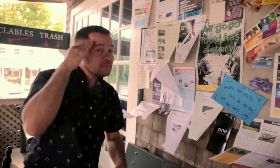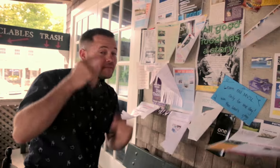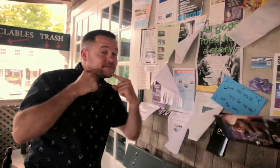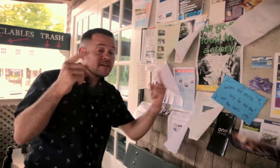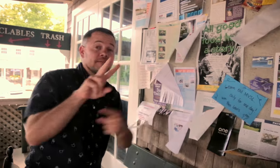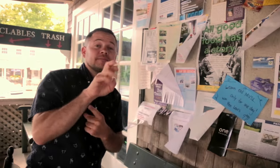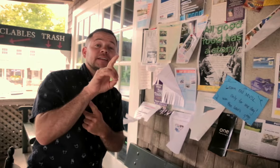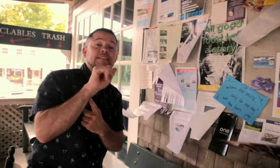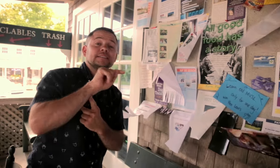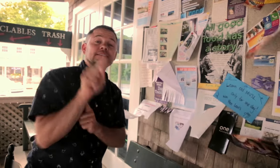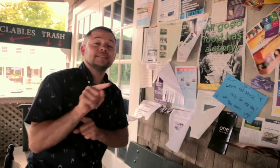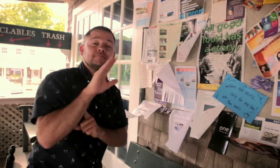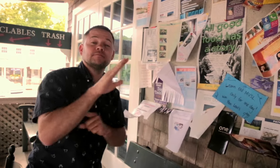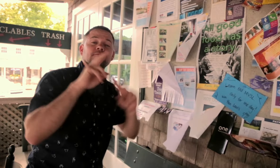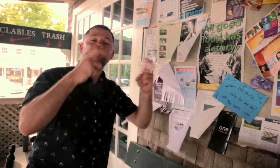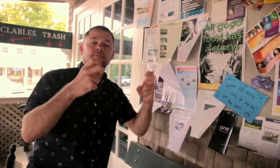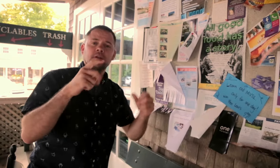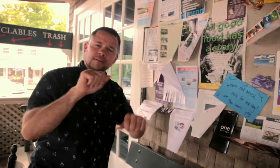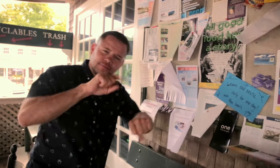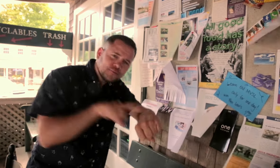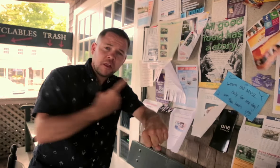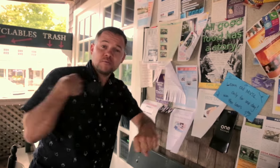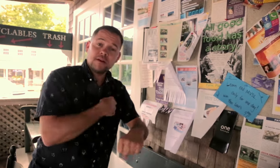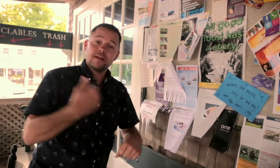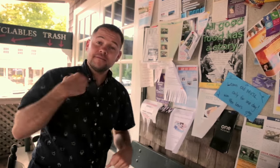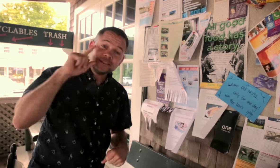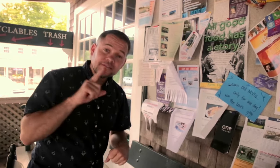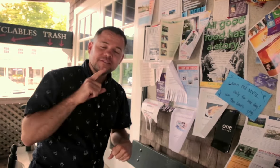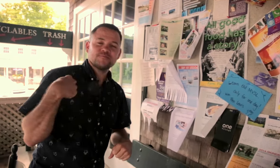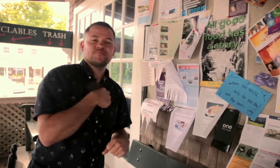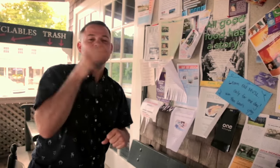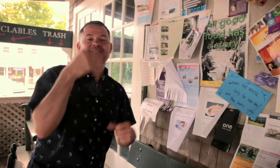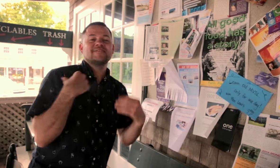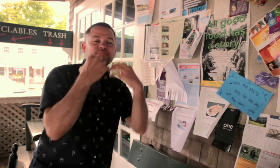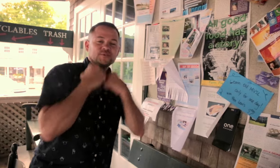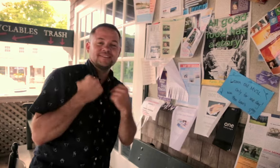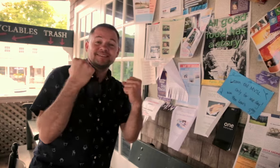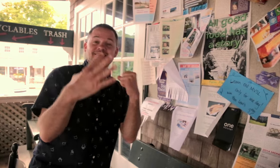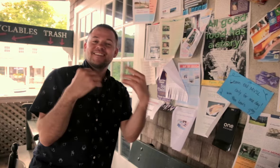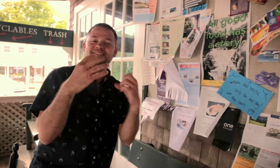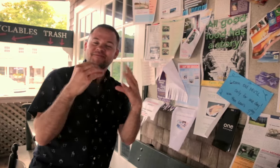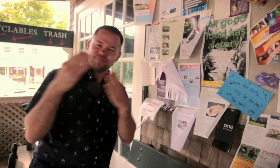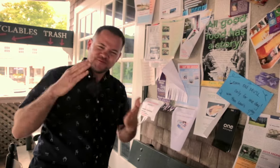As you know, George Veditz once said "As long as we have deaf people on earth, we will have signs."